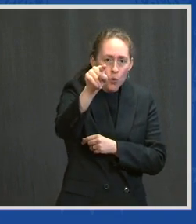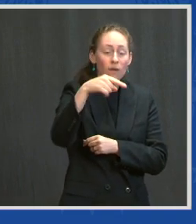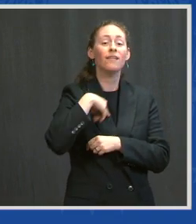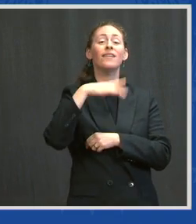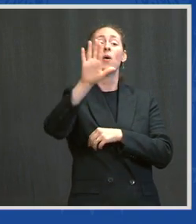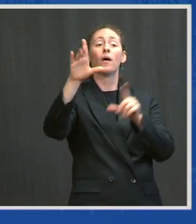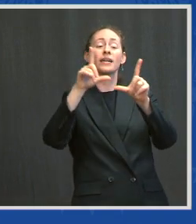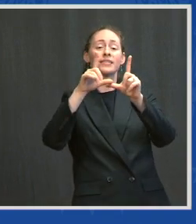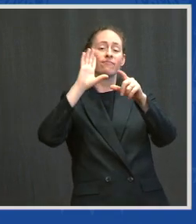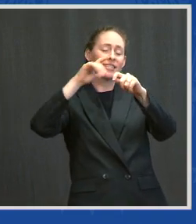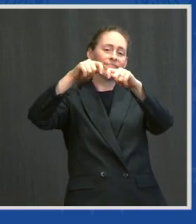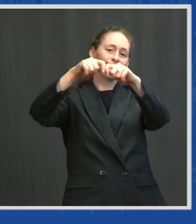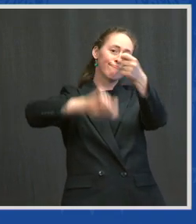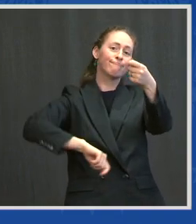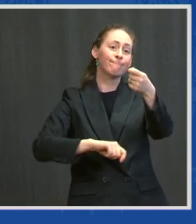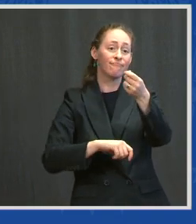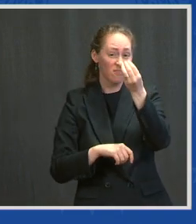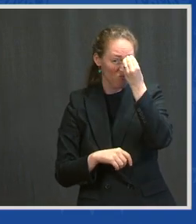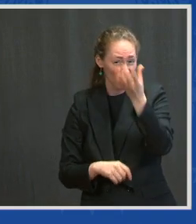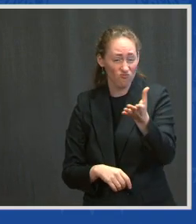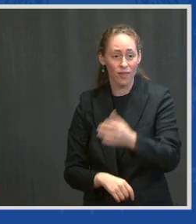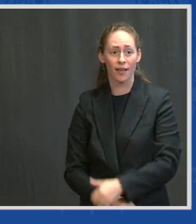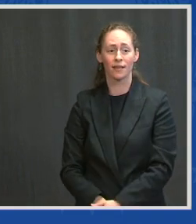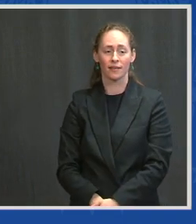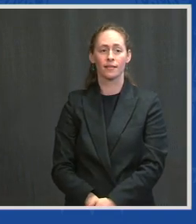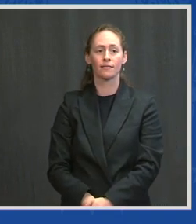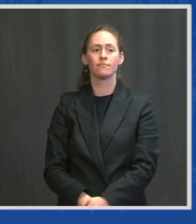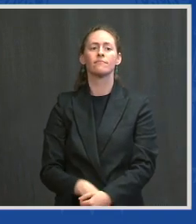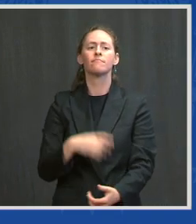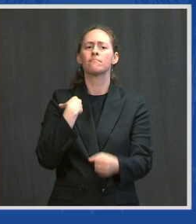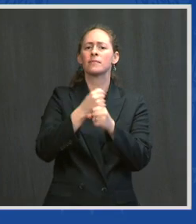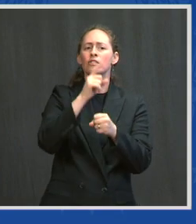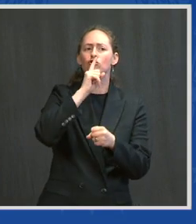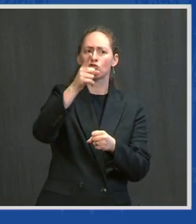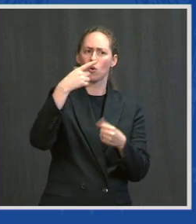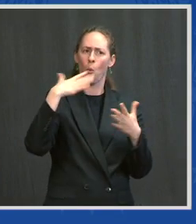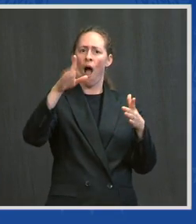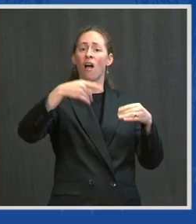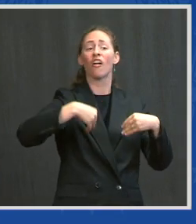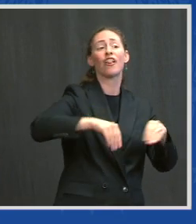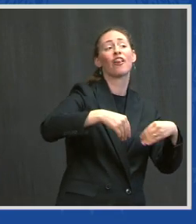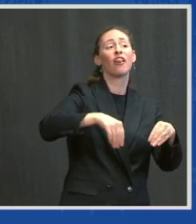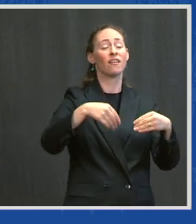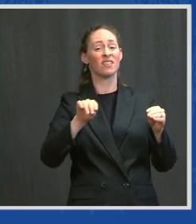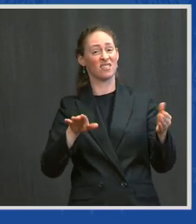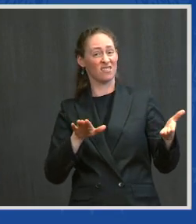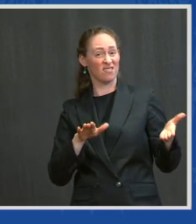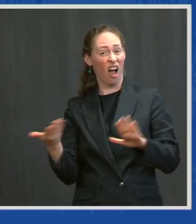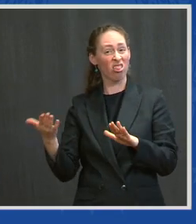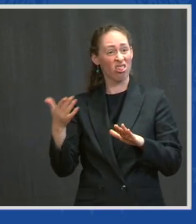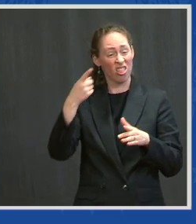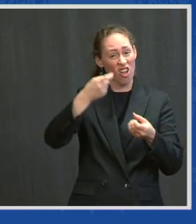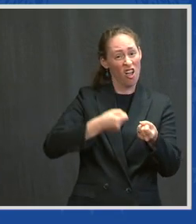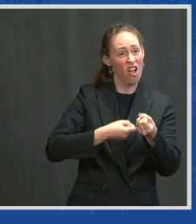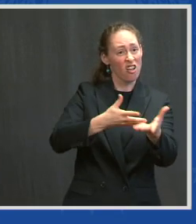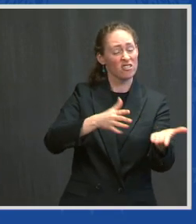We'll make sure you can't sell death and mayhem on our streets. It's an outrage. It has to end, and we'll end it.